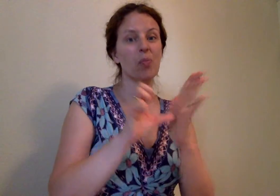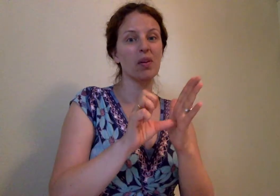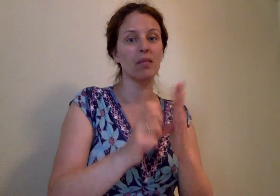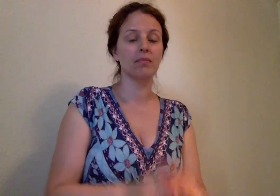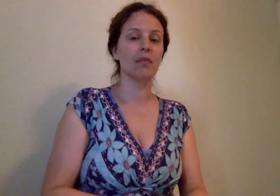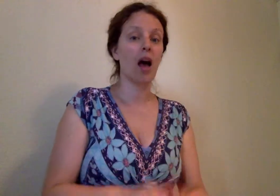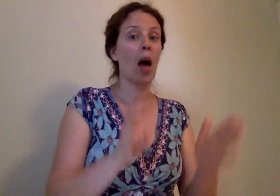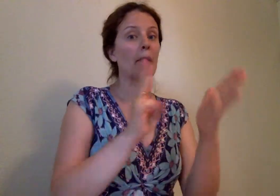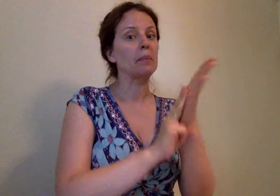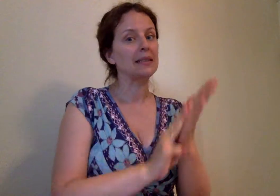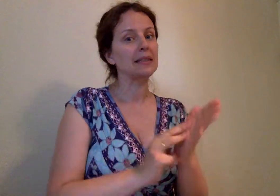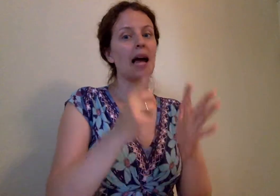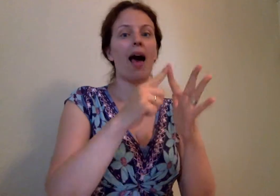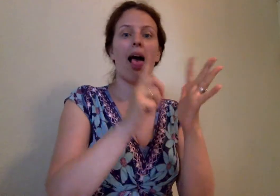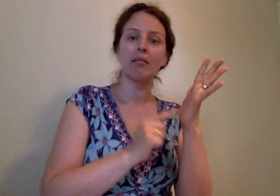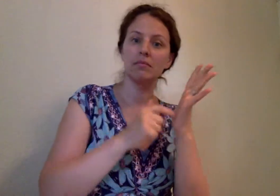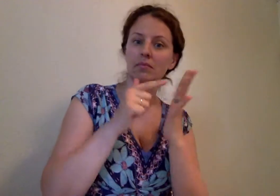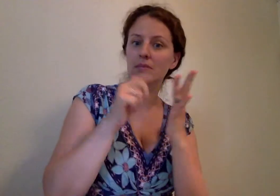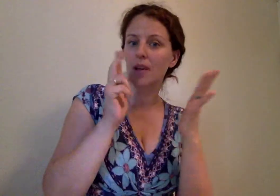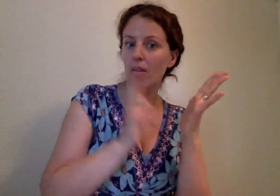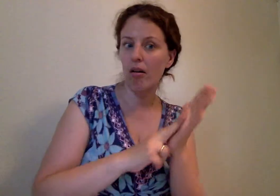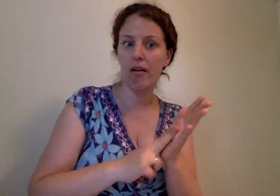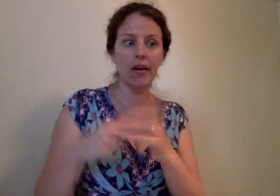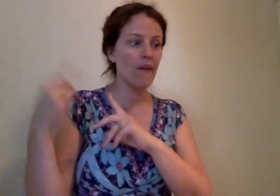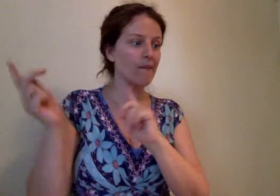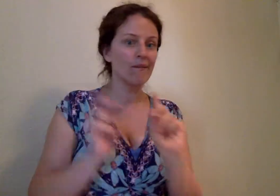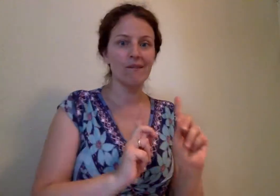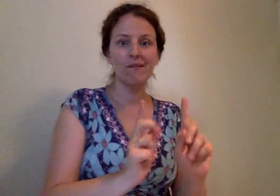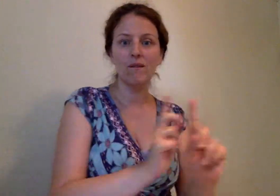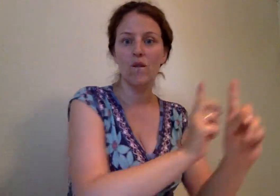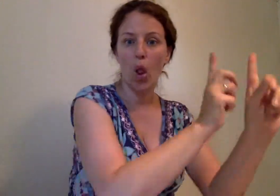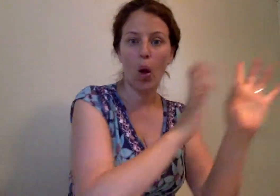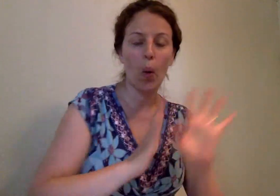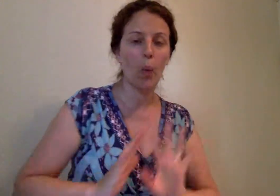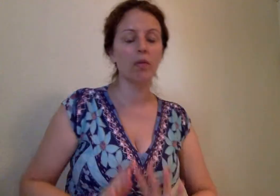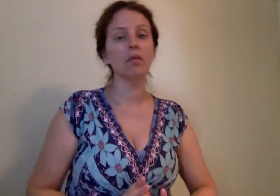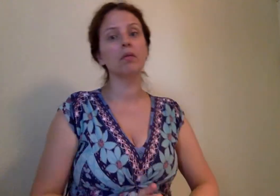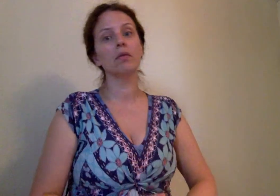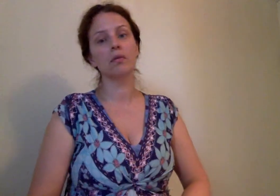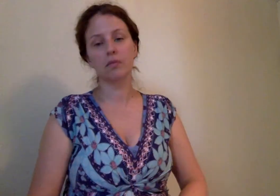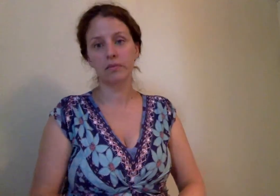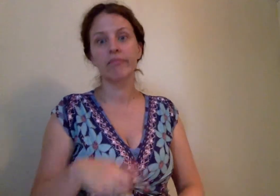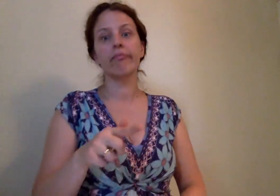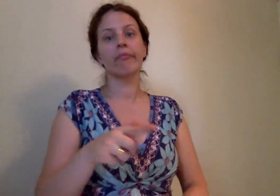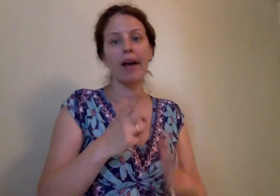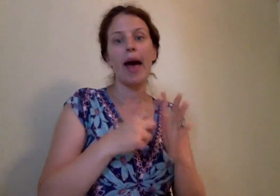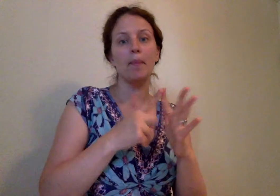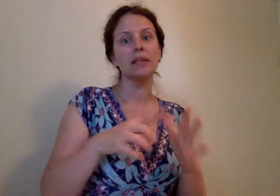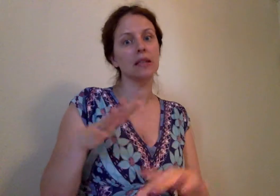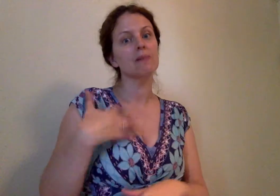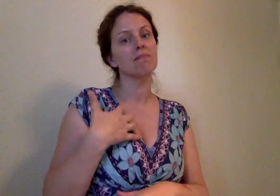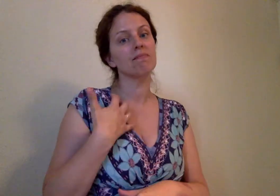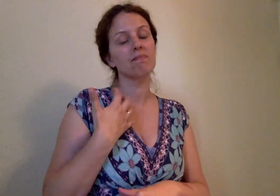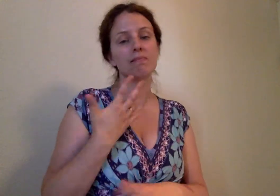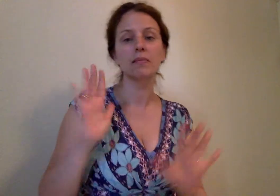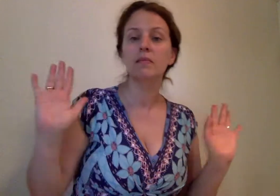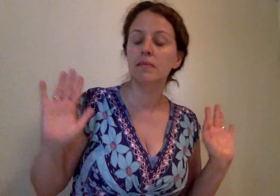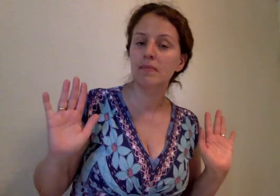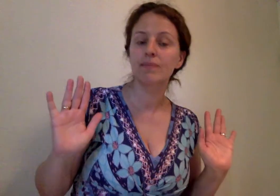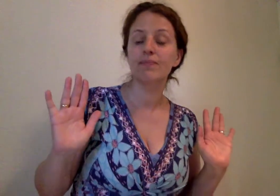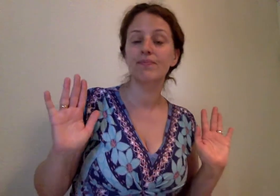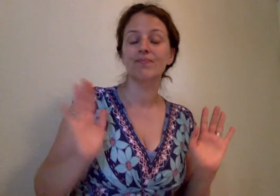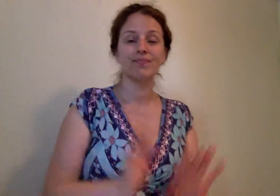Emma had a irritating problem, mr Elton followed her everywhere.